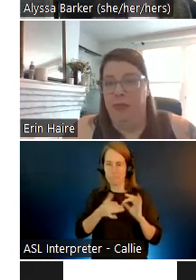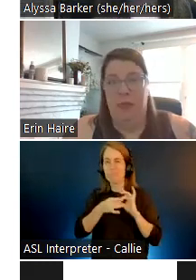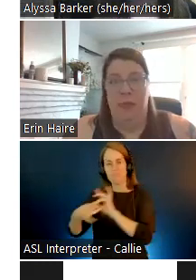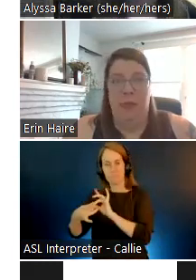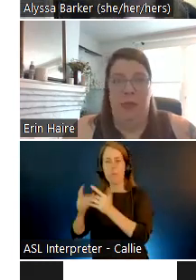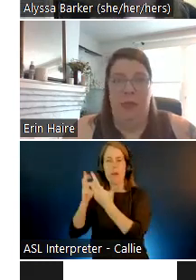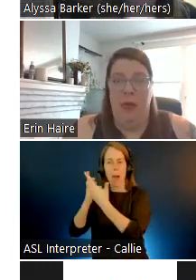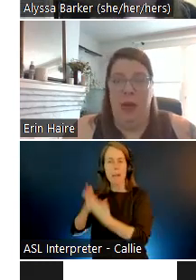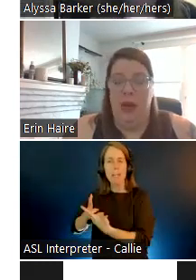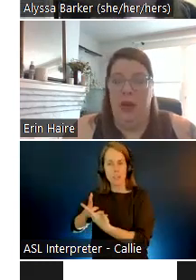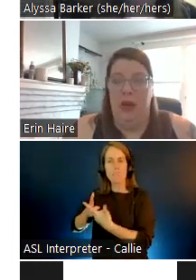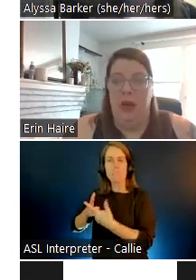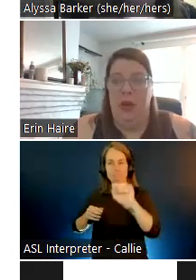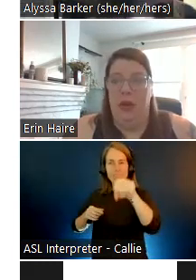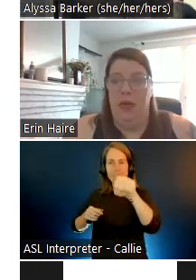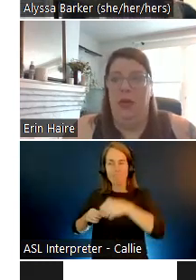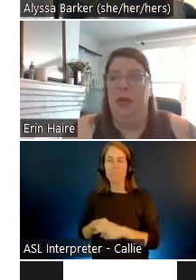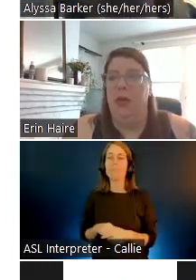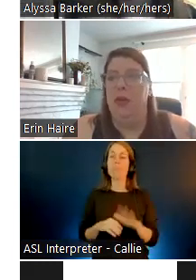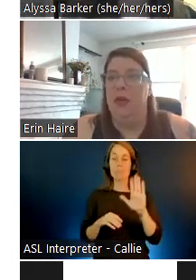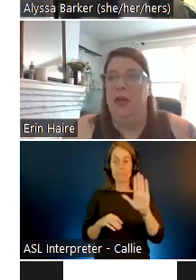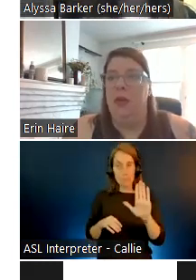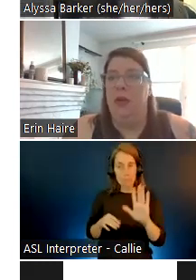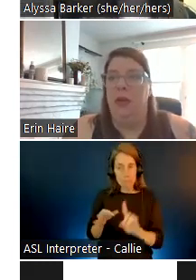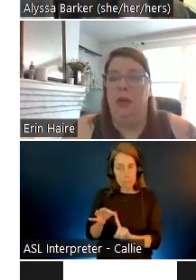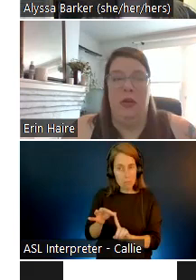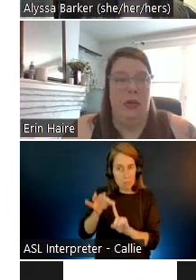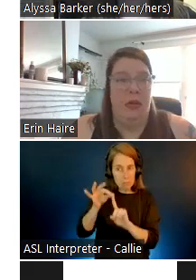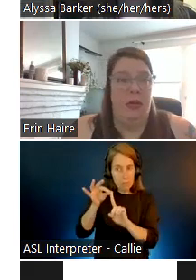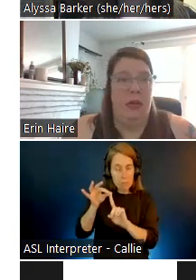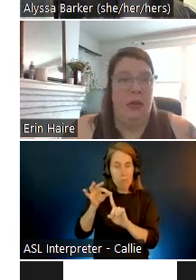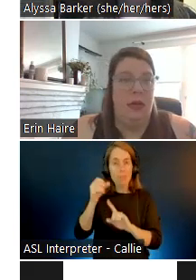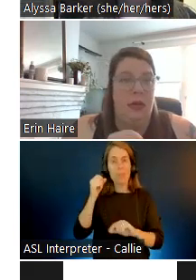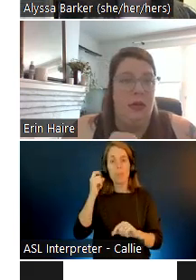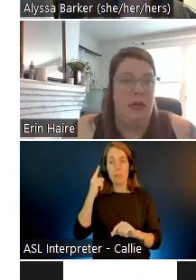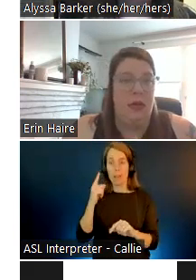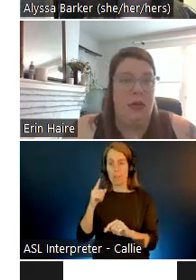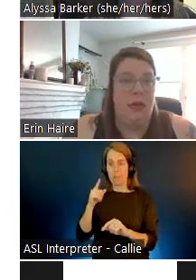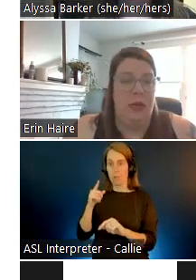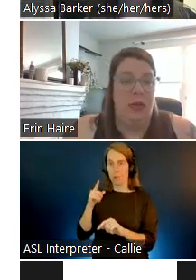the one thing i would say about this is if you're asking for this kind of